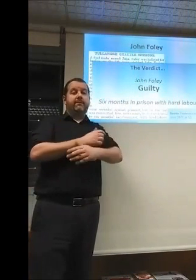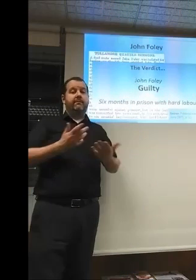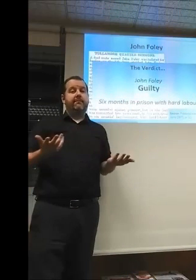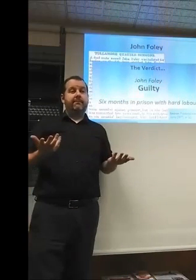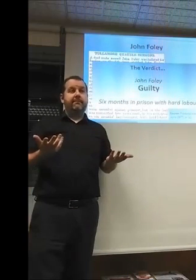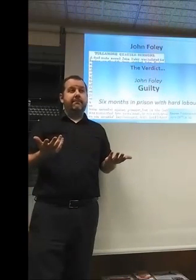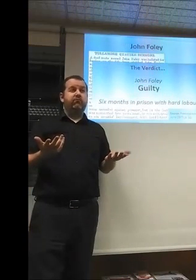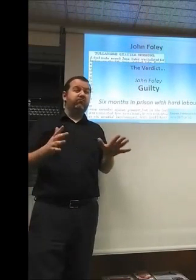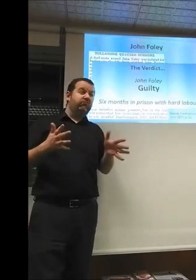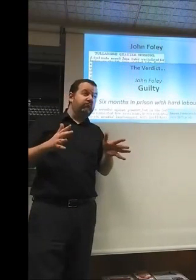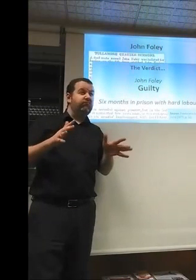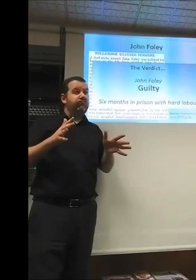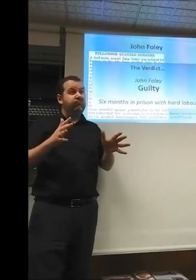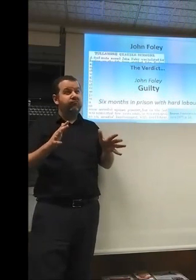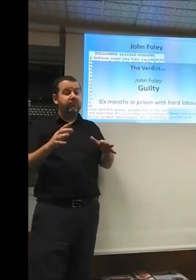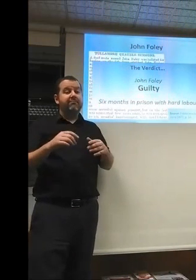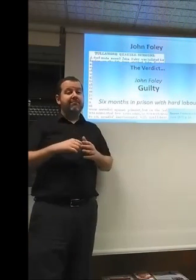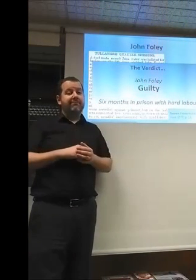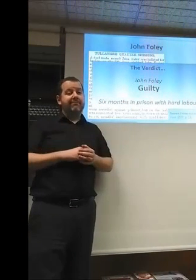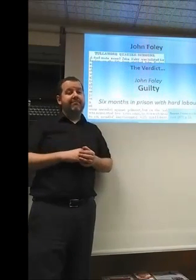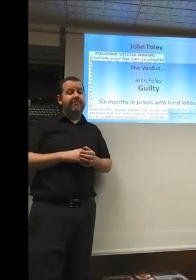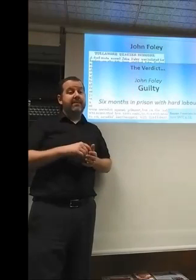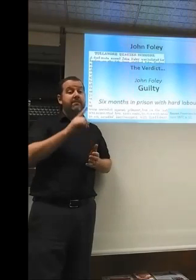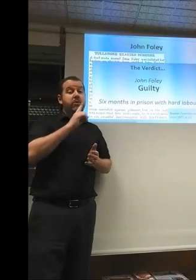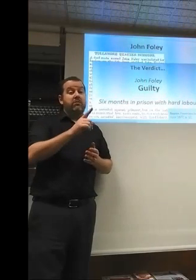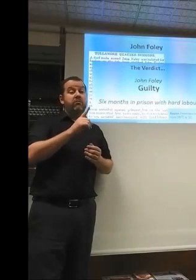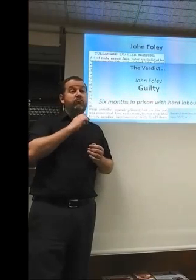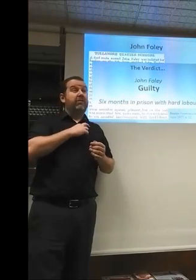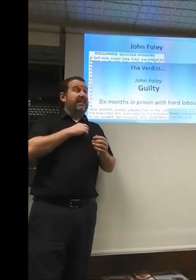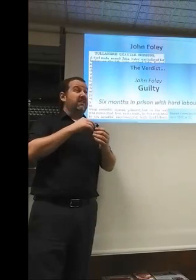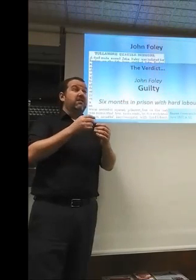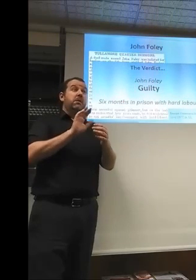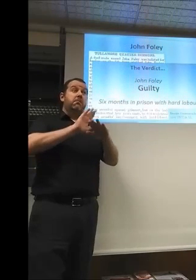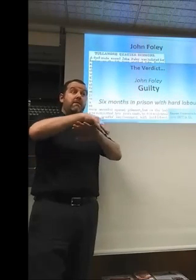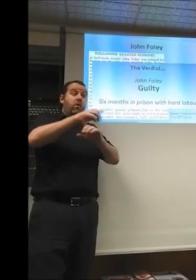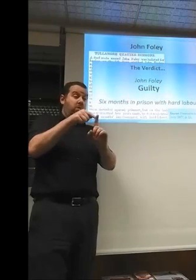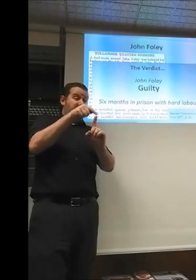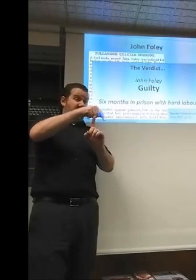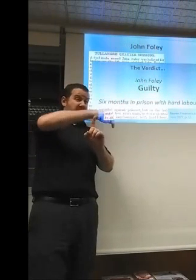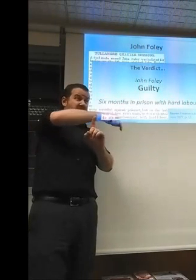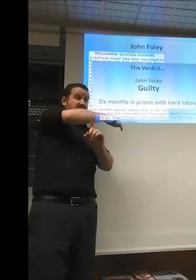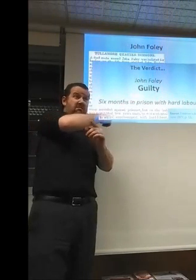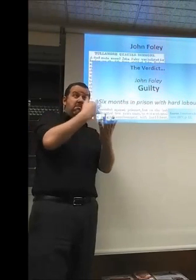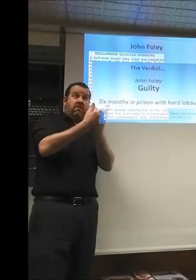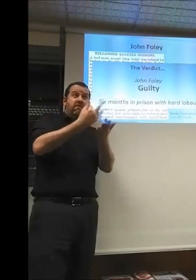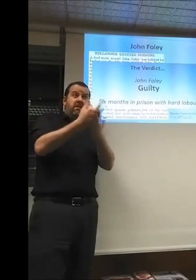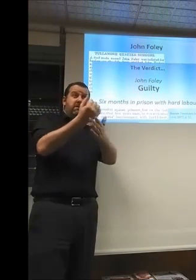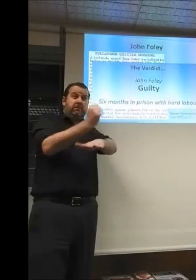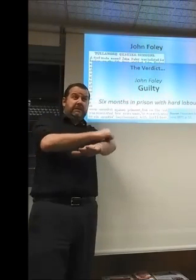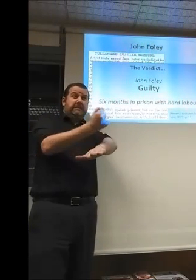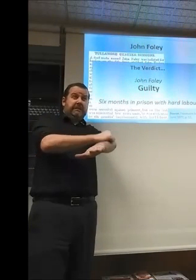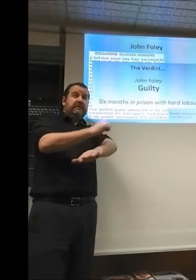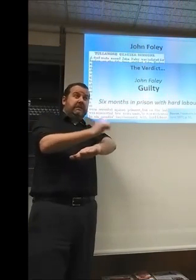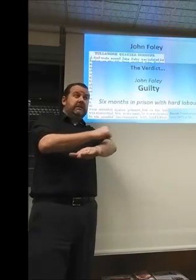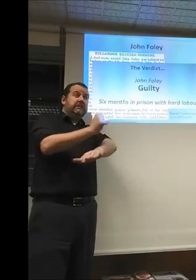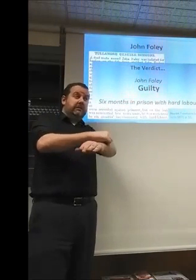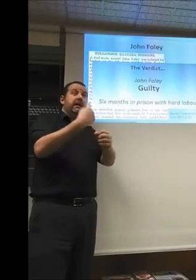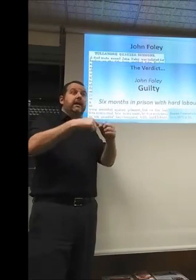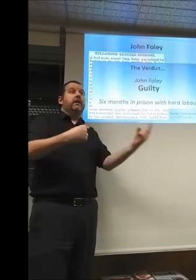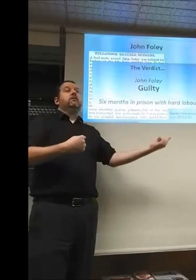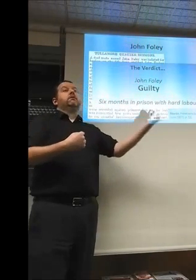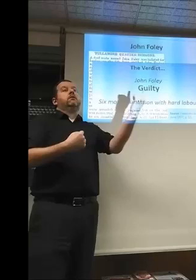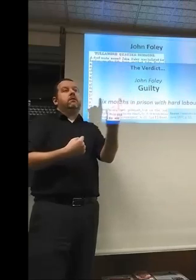So you can there that he was born in Bangor and that he was arrested for larceny, theft.